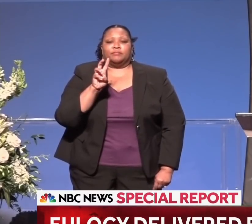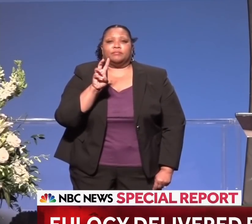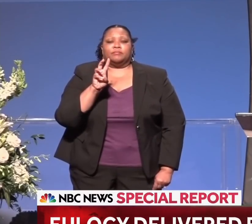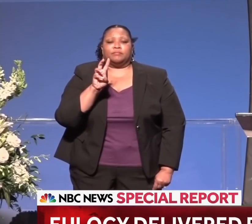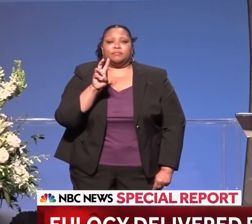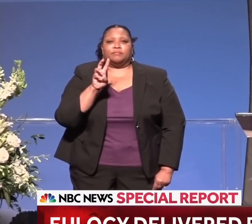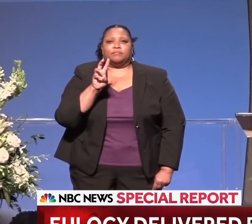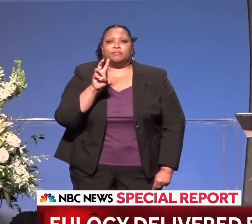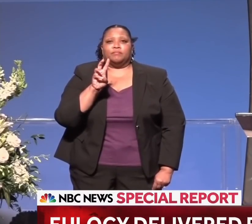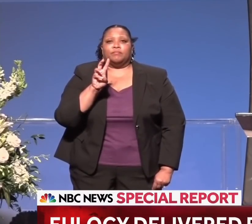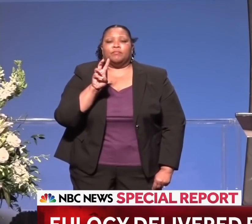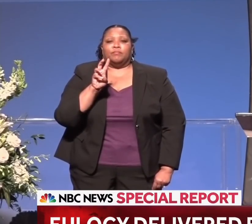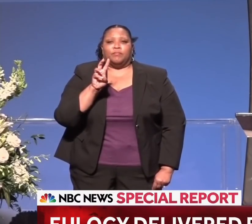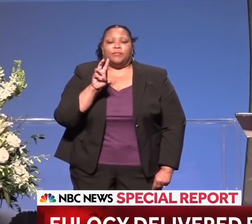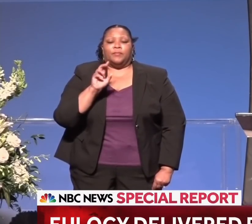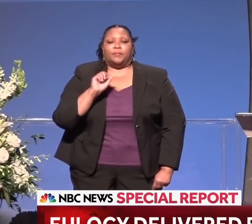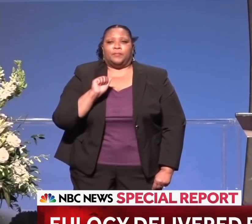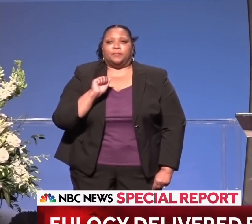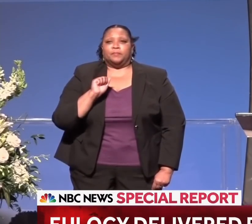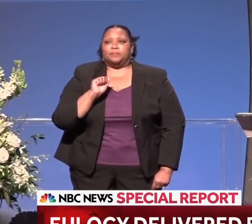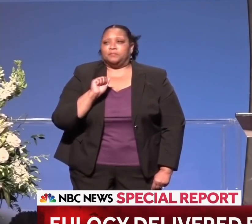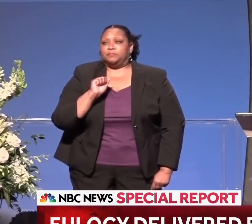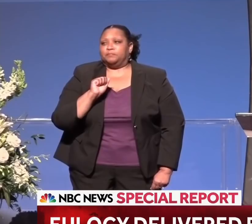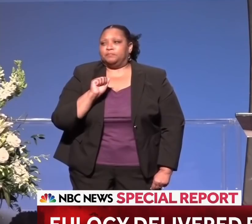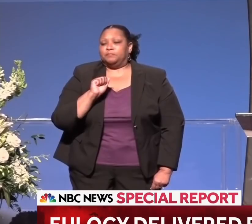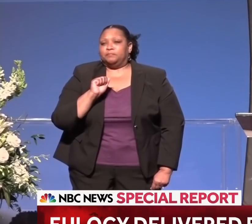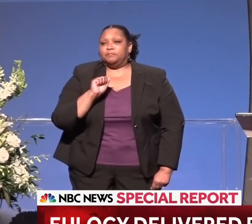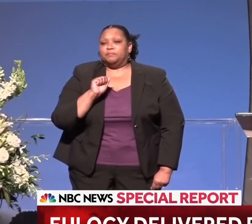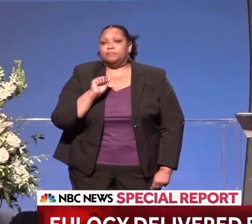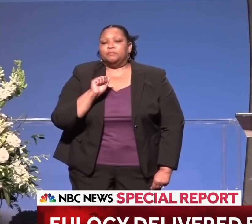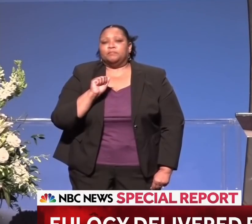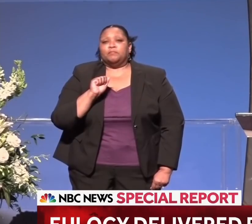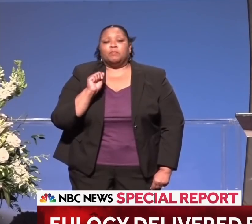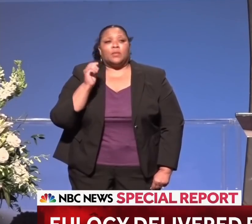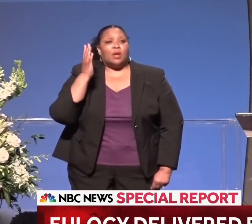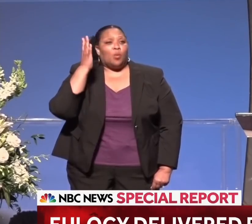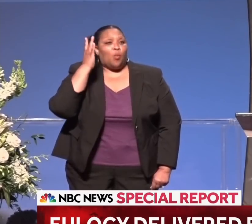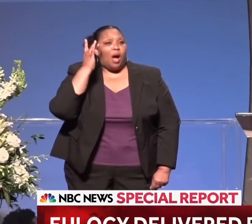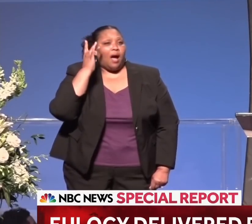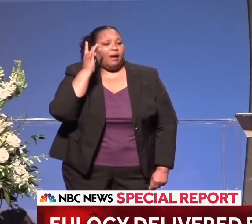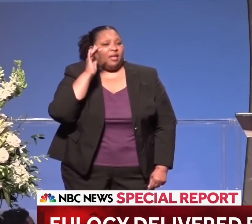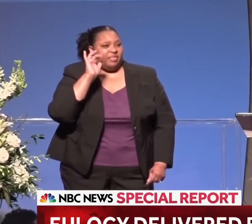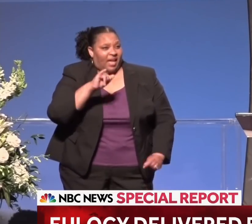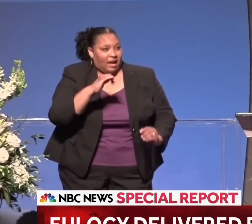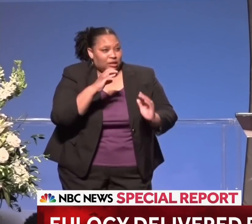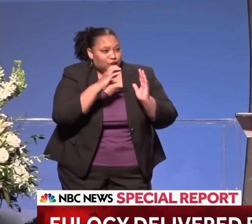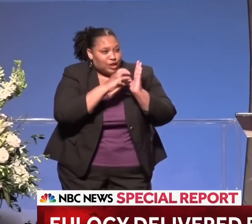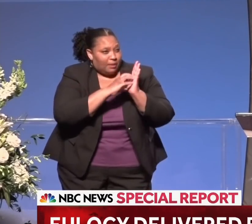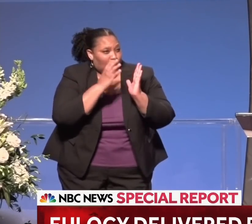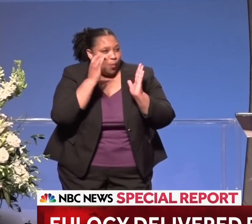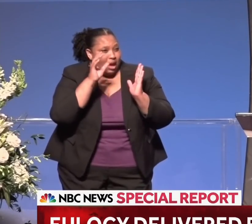THE BOOK OF EPHESIANS, SIXTH CHAPTER.